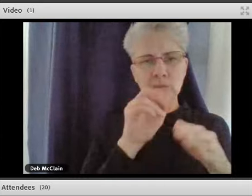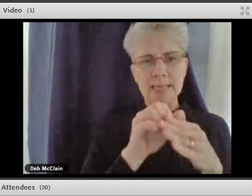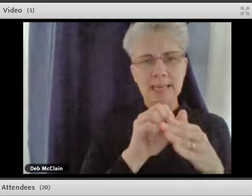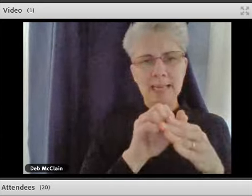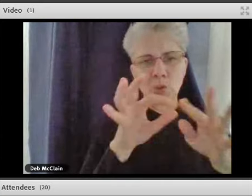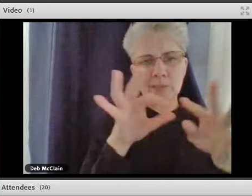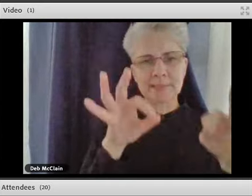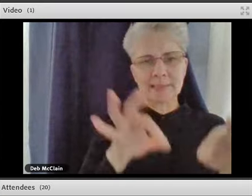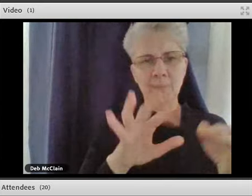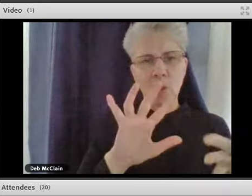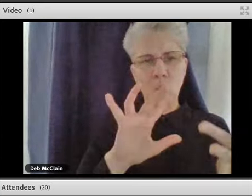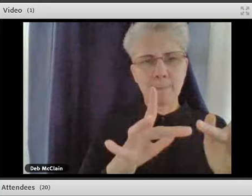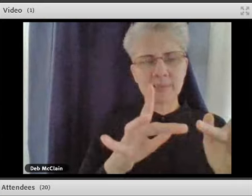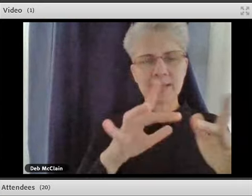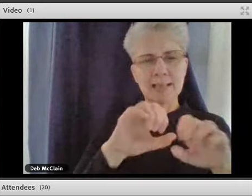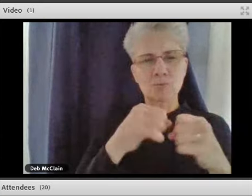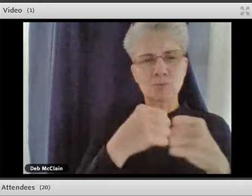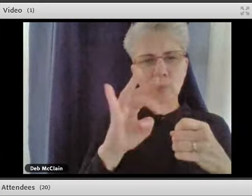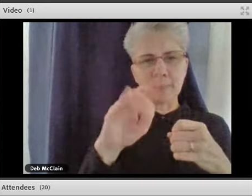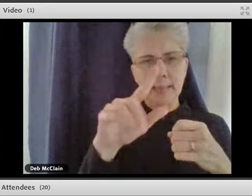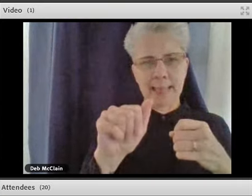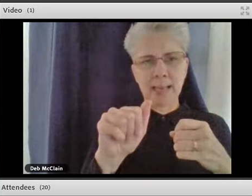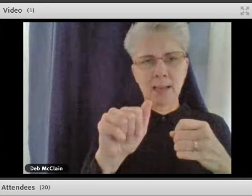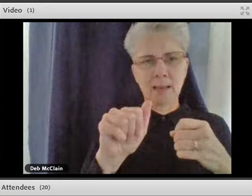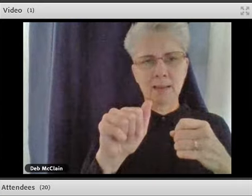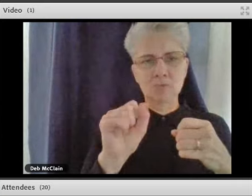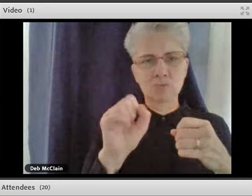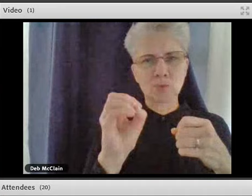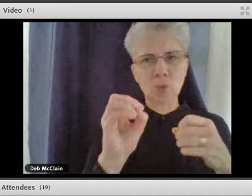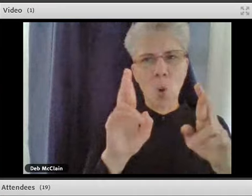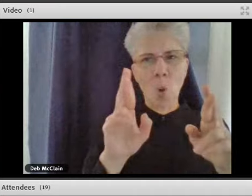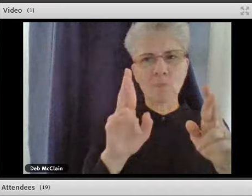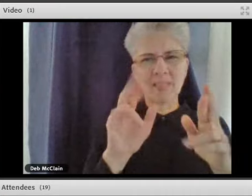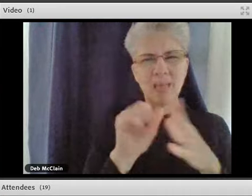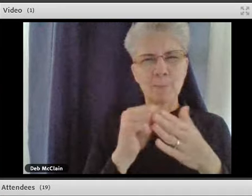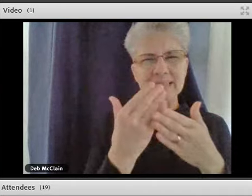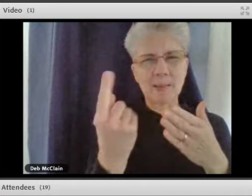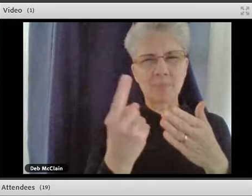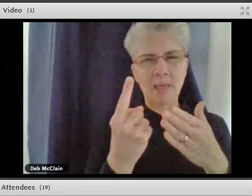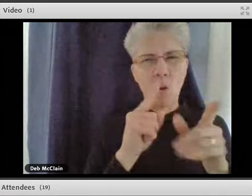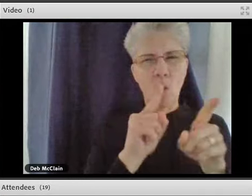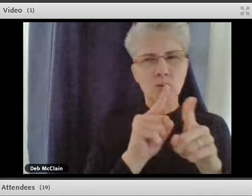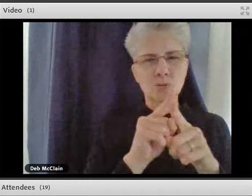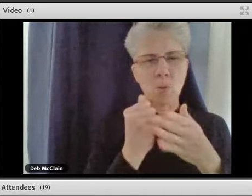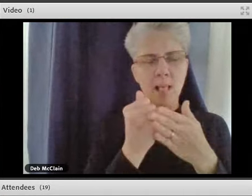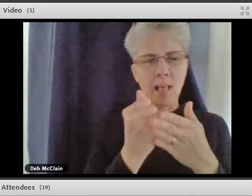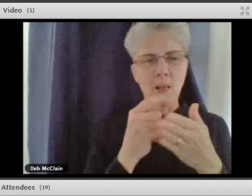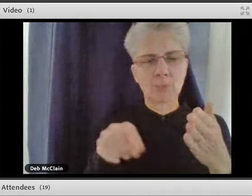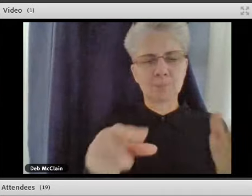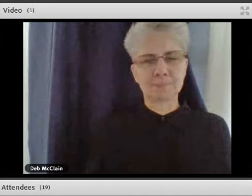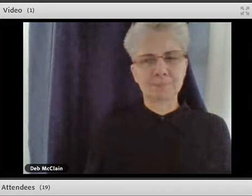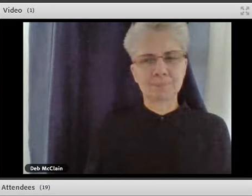I'm going to walk through a lot of content and accessibility in your documents, and your websites, and your social media.